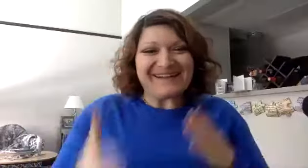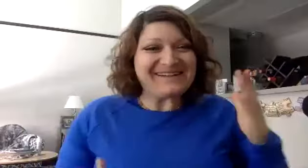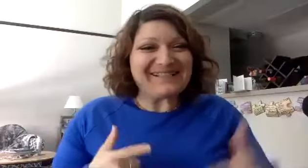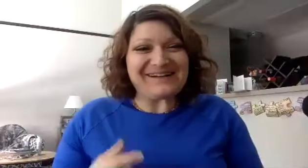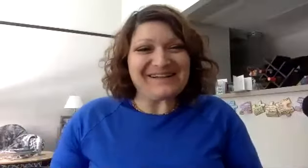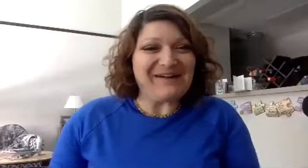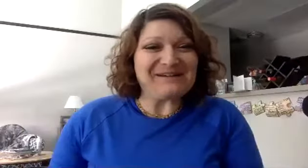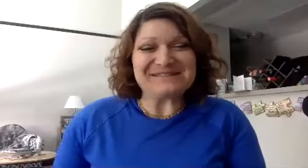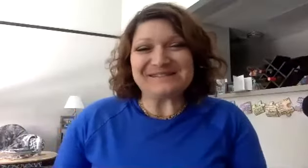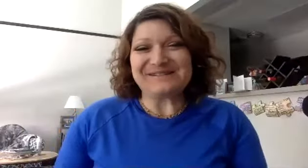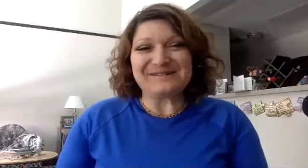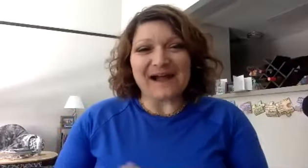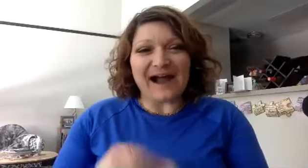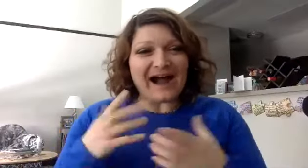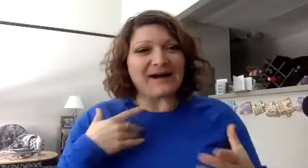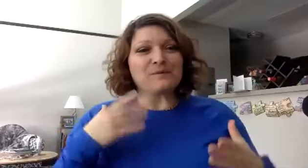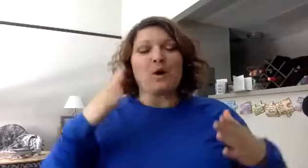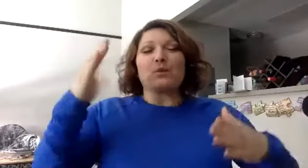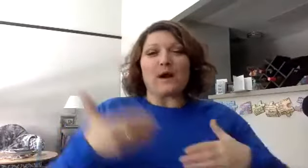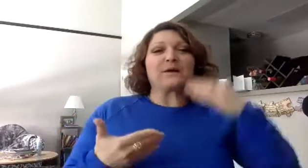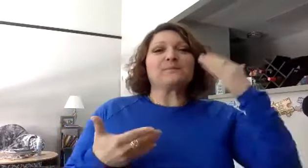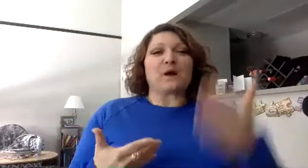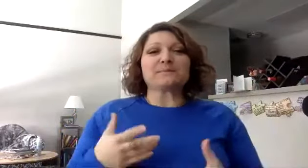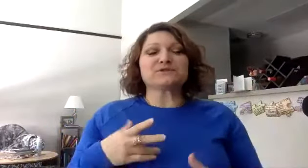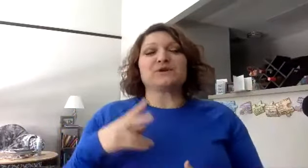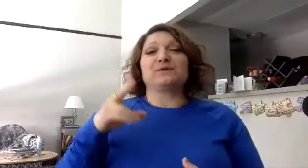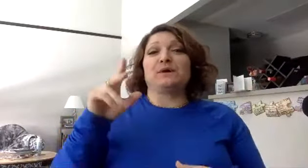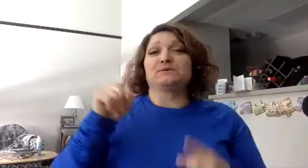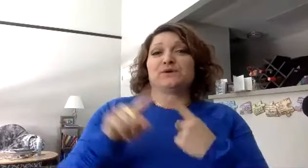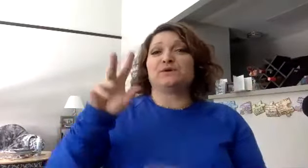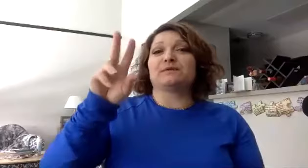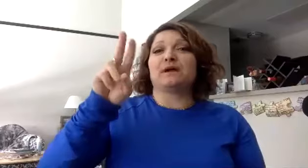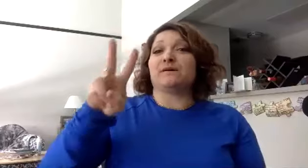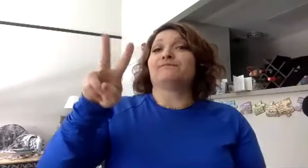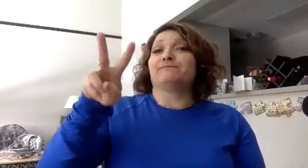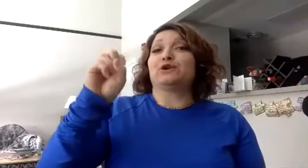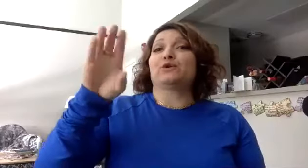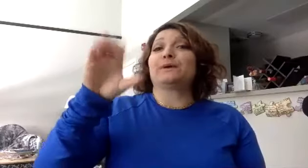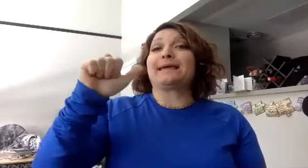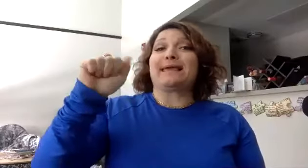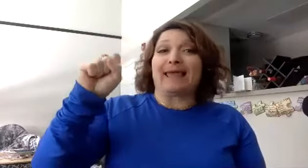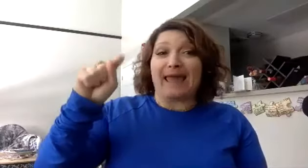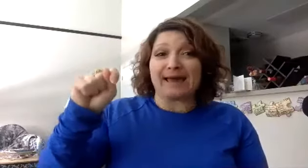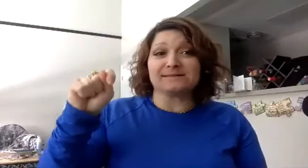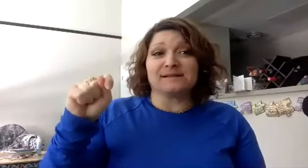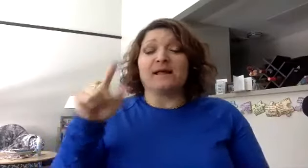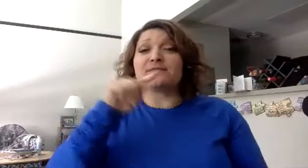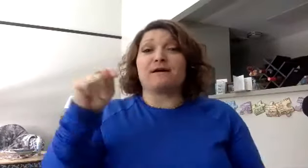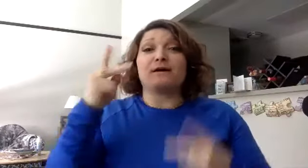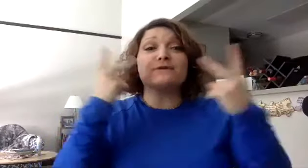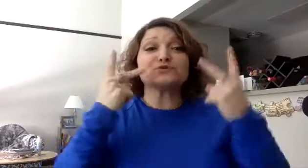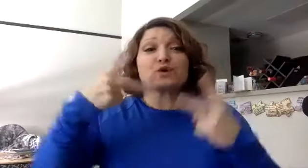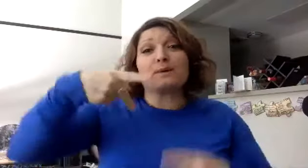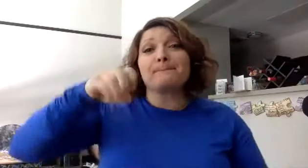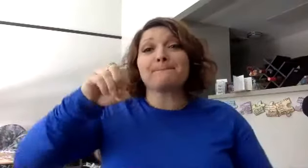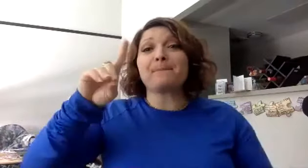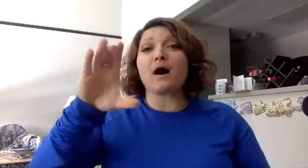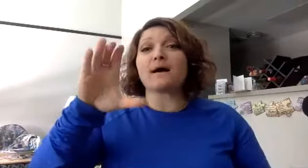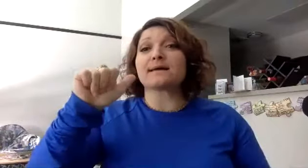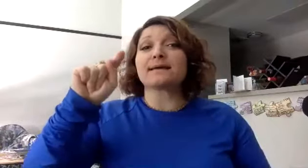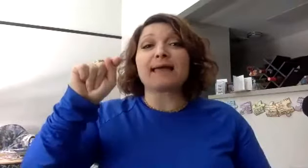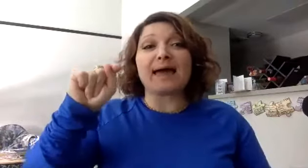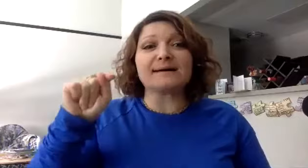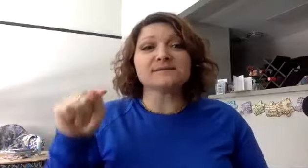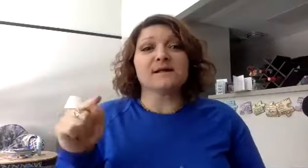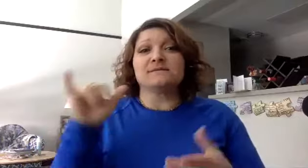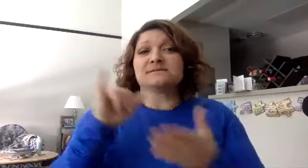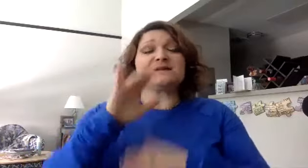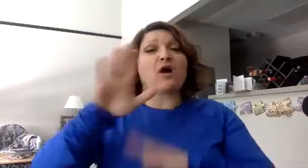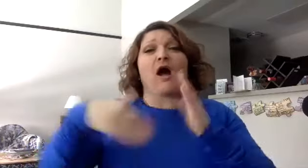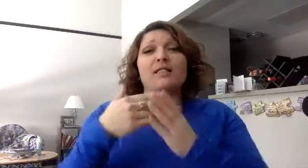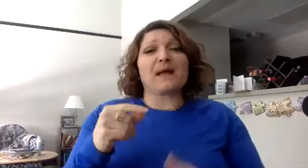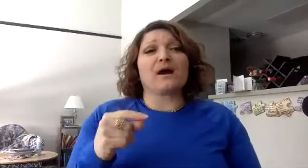hello how are you um welcome welcome to to the Vücast the visual podcast that's all about